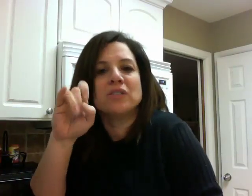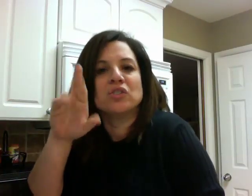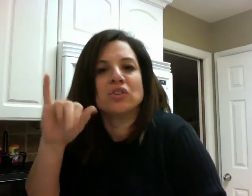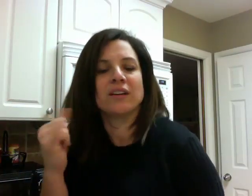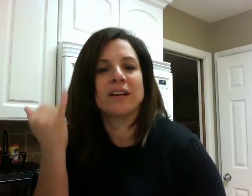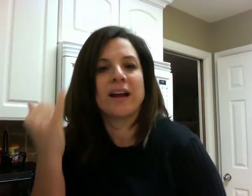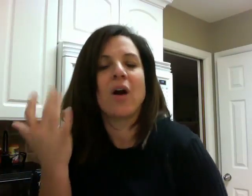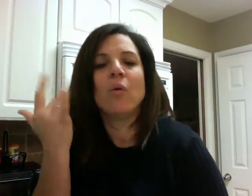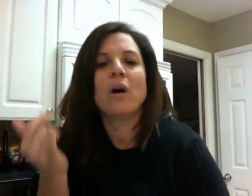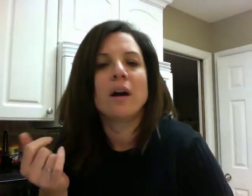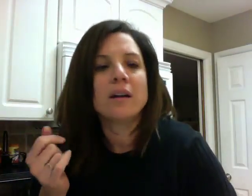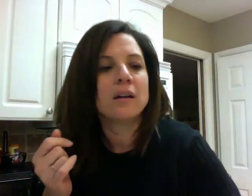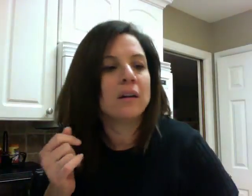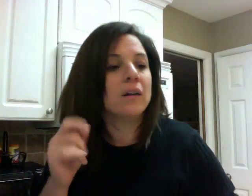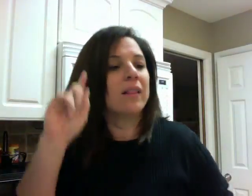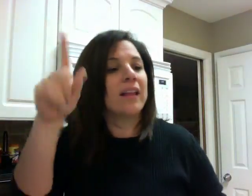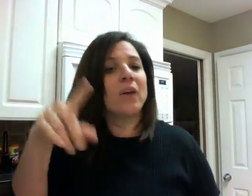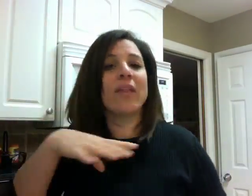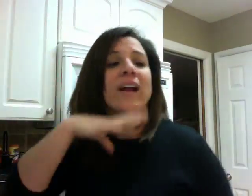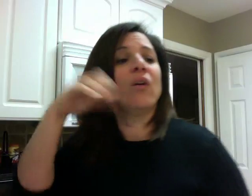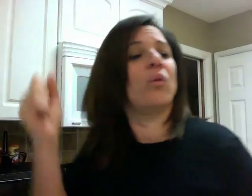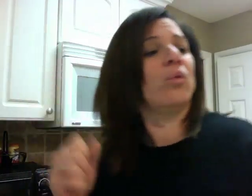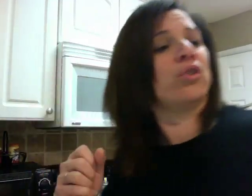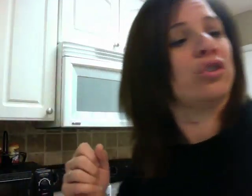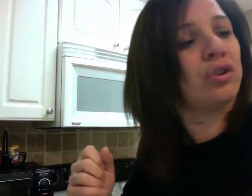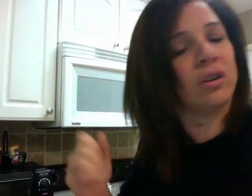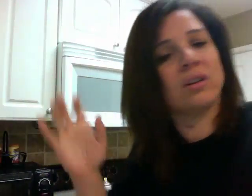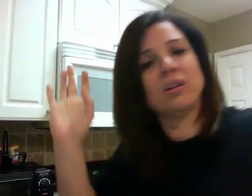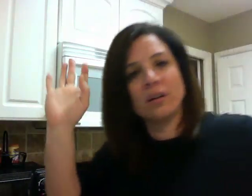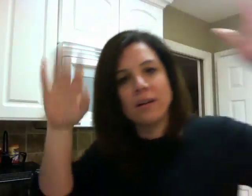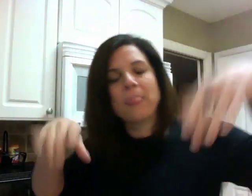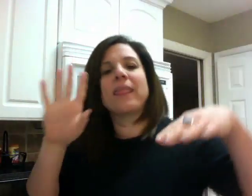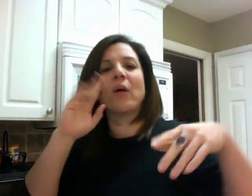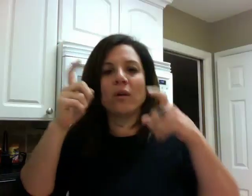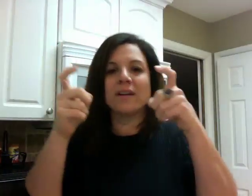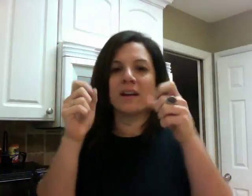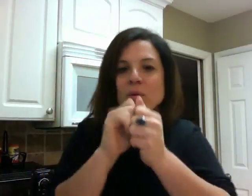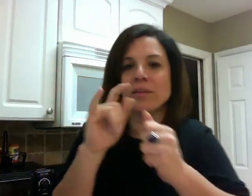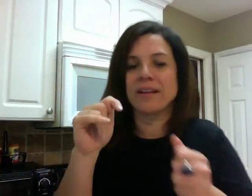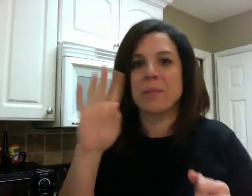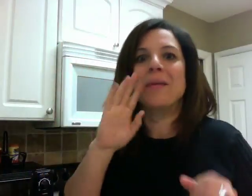go through misery now? Later on, when they get older, they will deal with it.